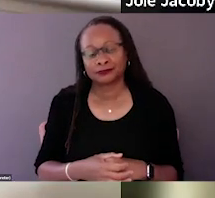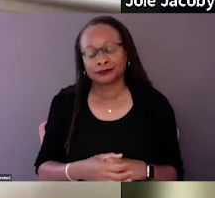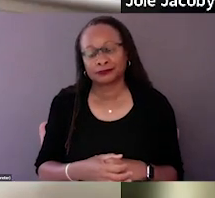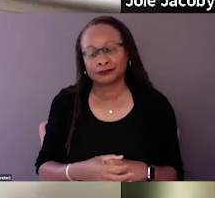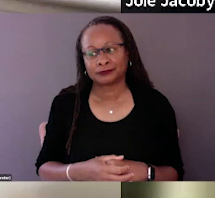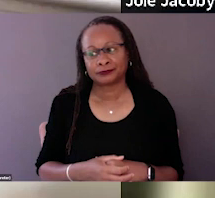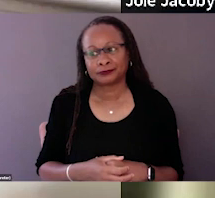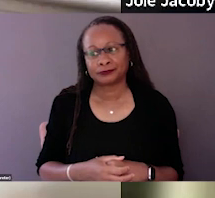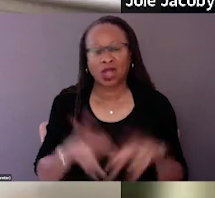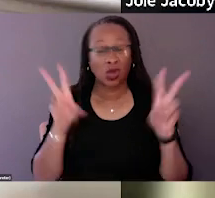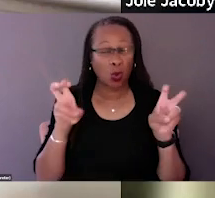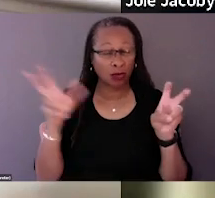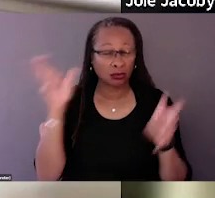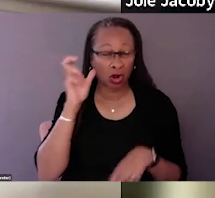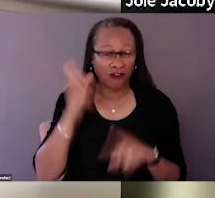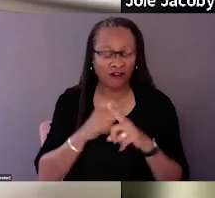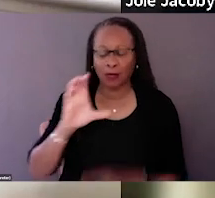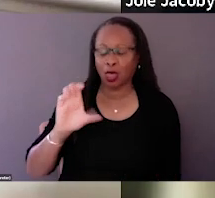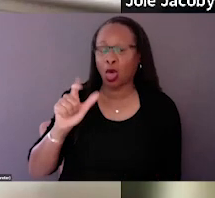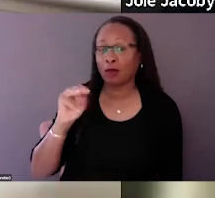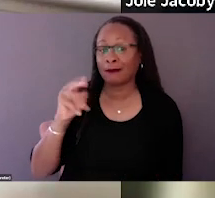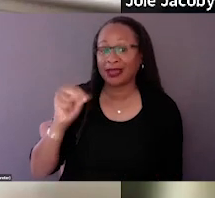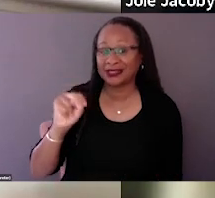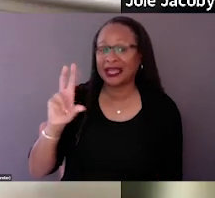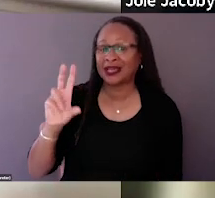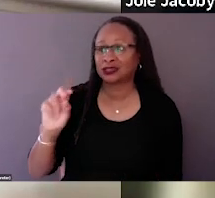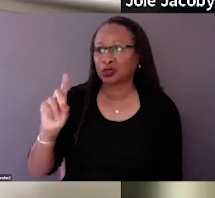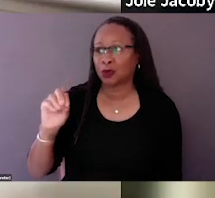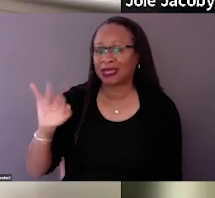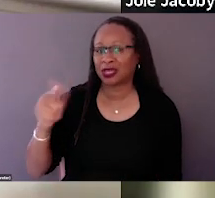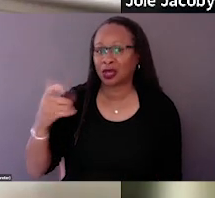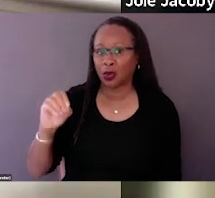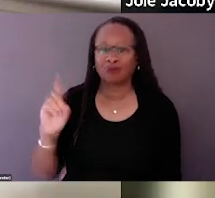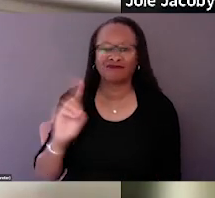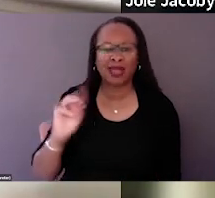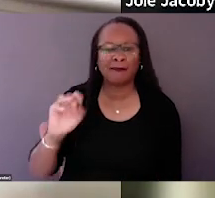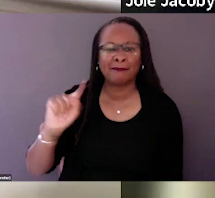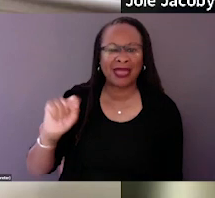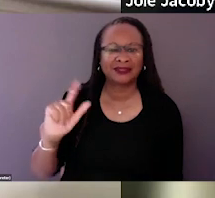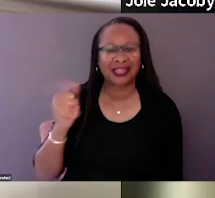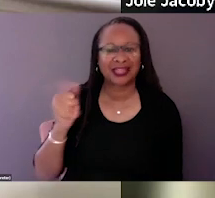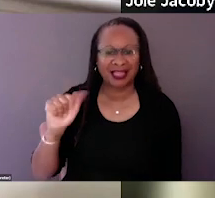from Coleman Domingo at the Met Gala last night. He said, "We create the culture.